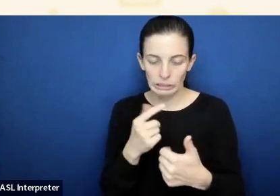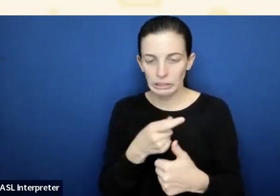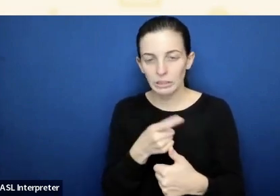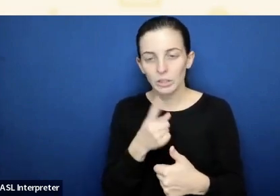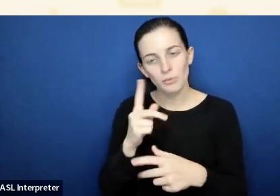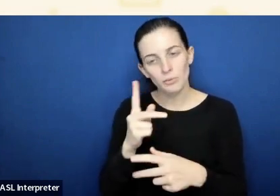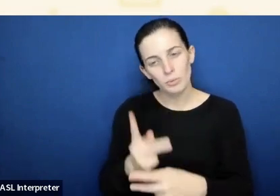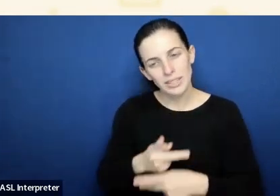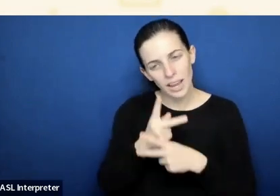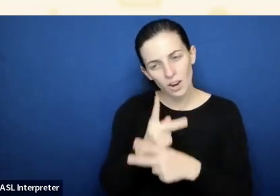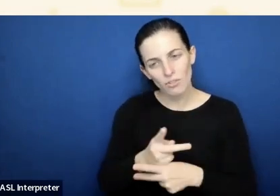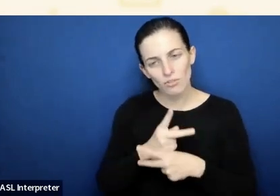about our energy levels.